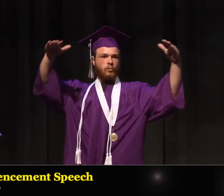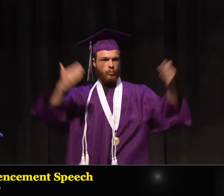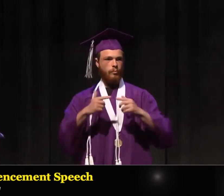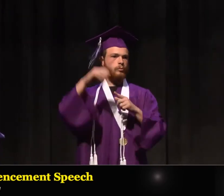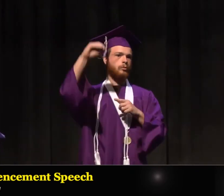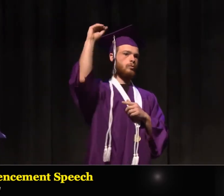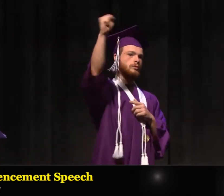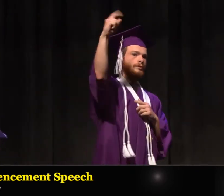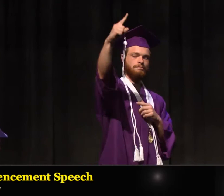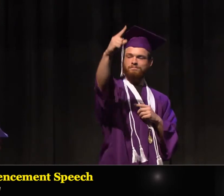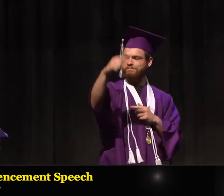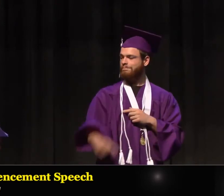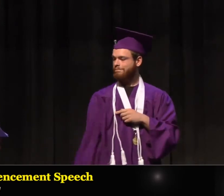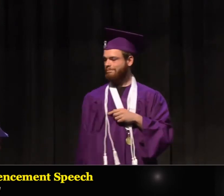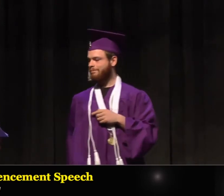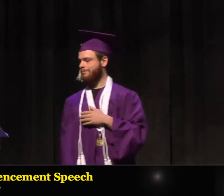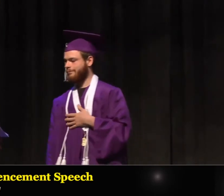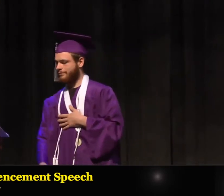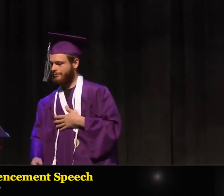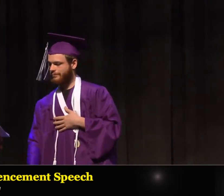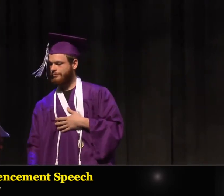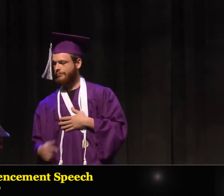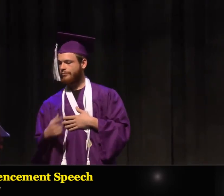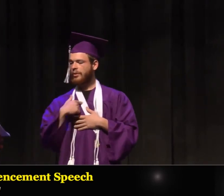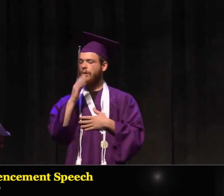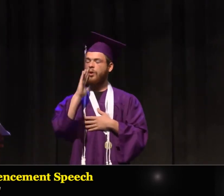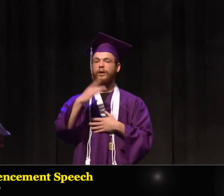I want to say welcome to OSD.